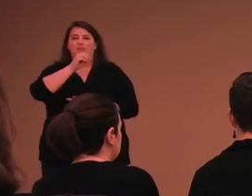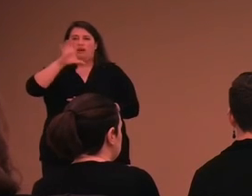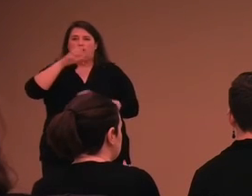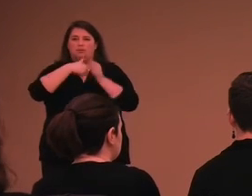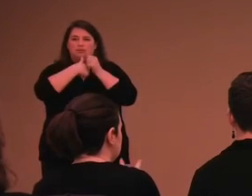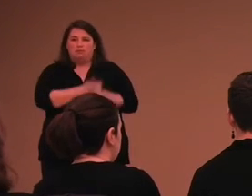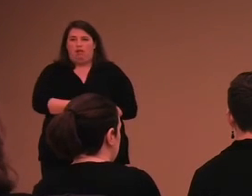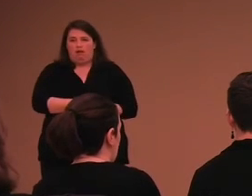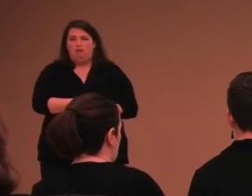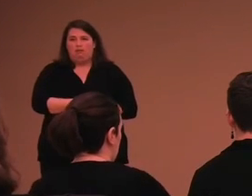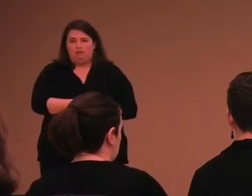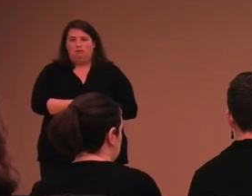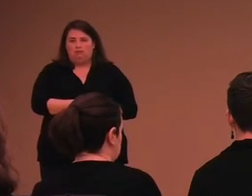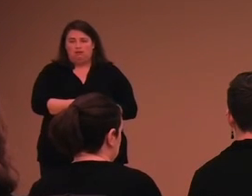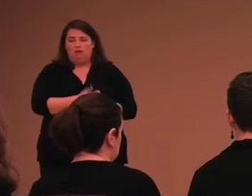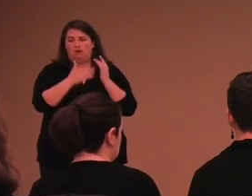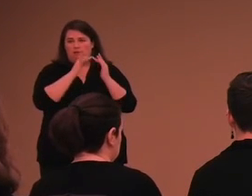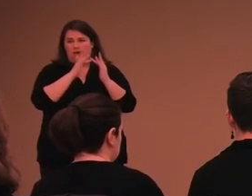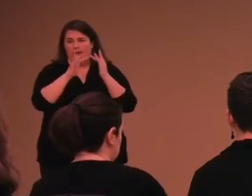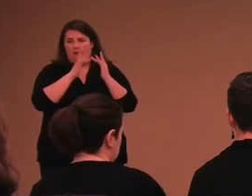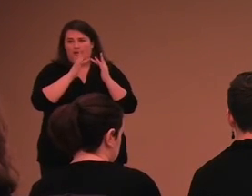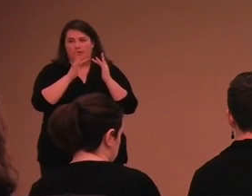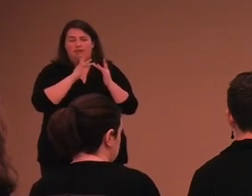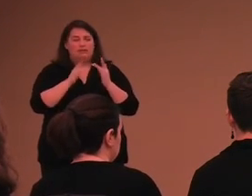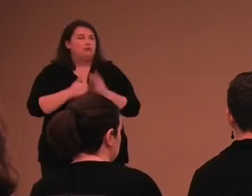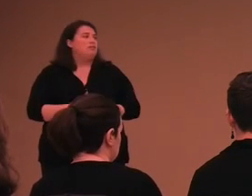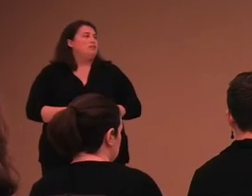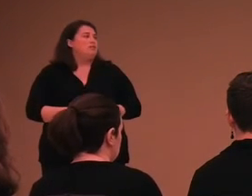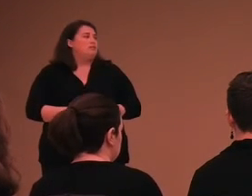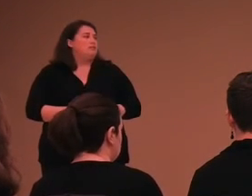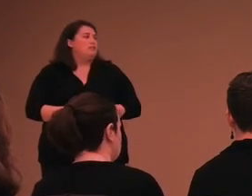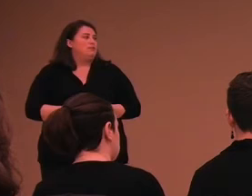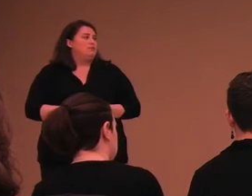And so that's resulted in a directive to take down anything